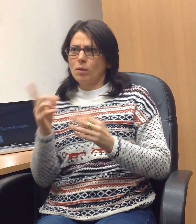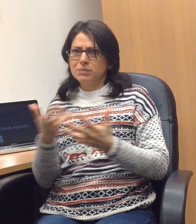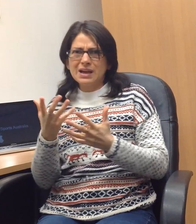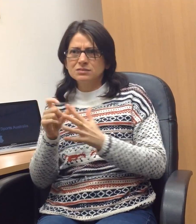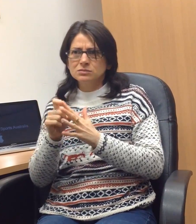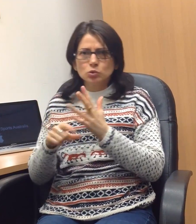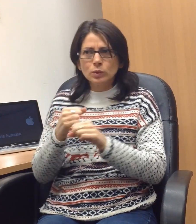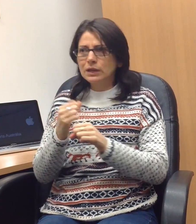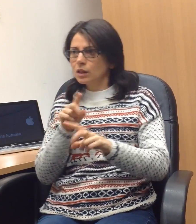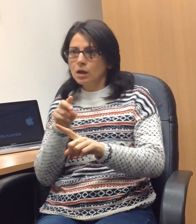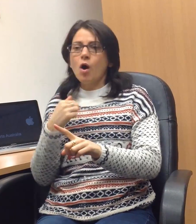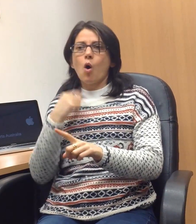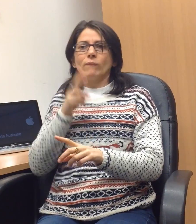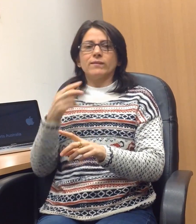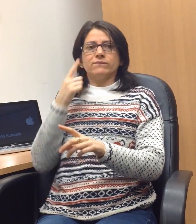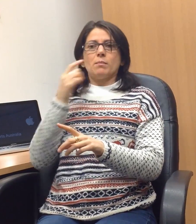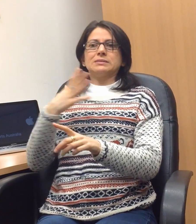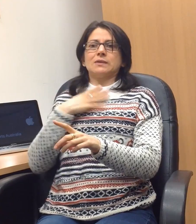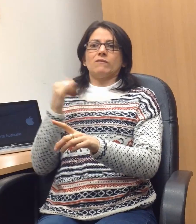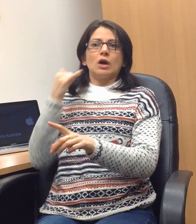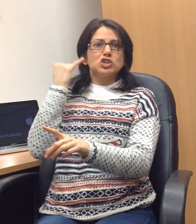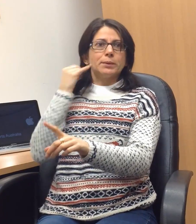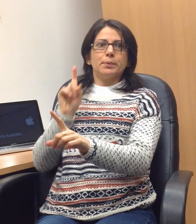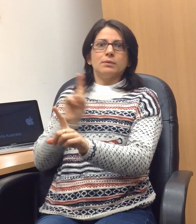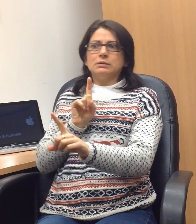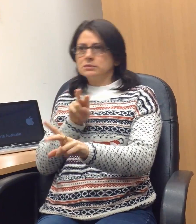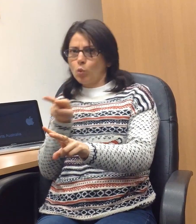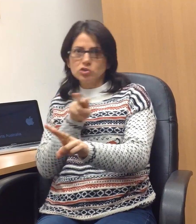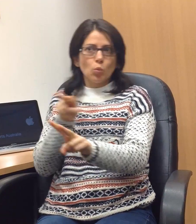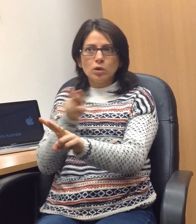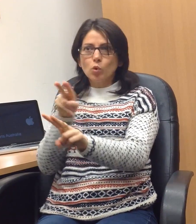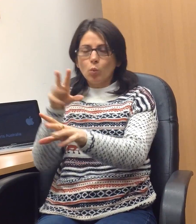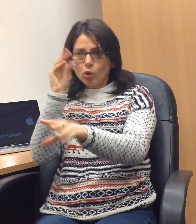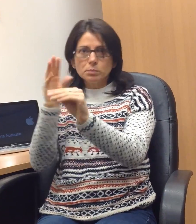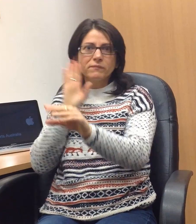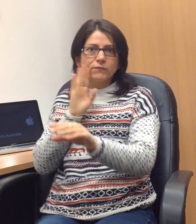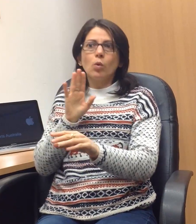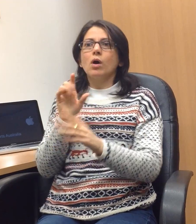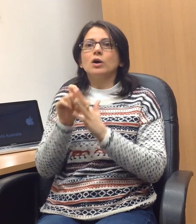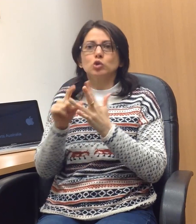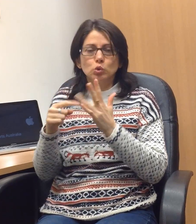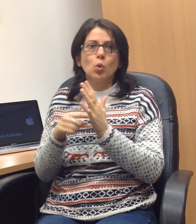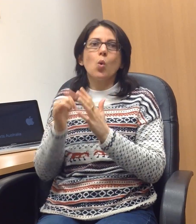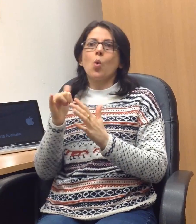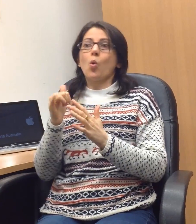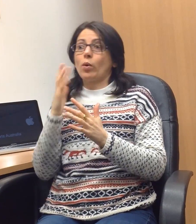understand what the coaches said and what are the players doing? I often find myself like a sheep following the others and watch before I start.